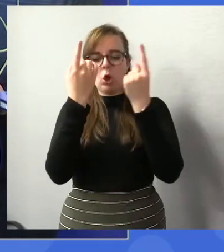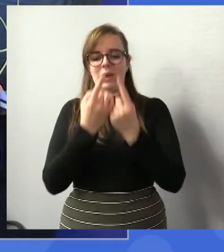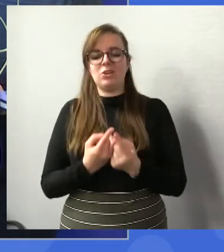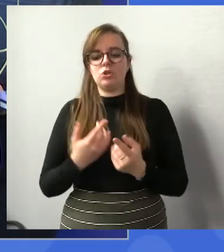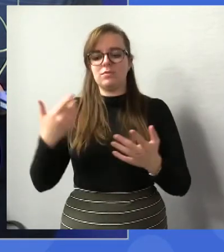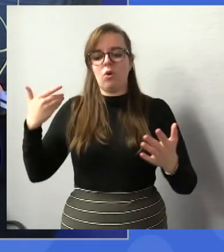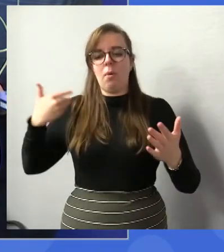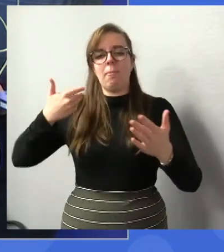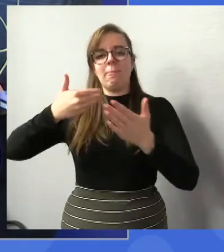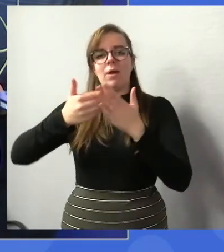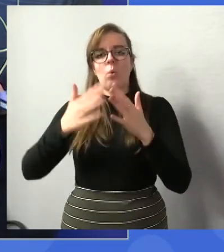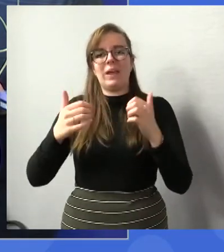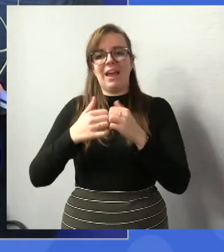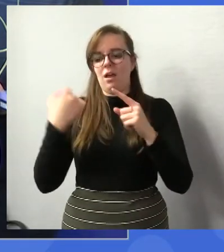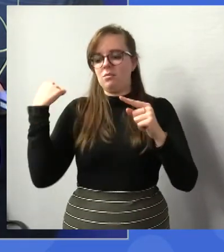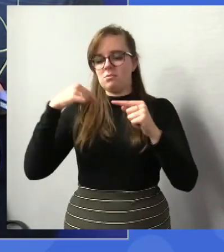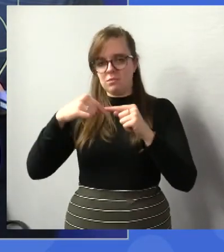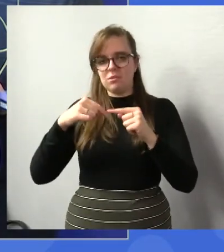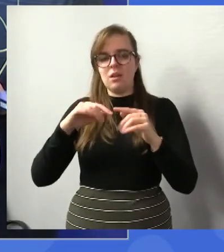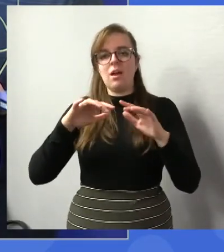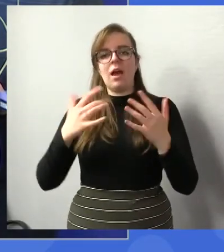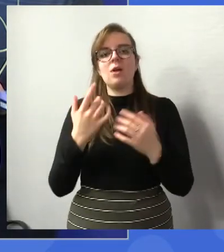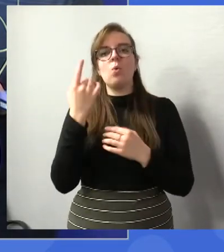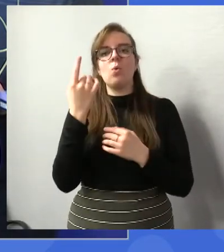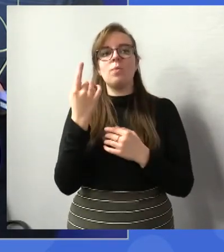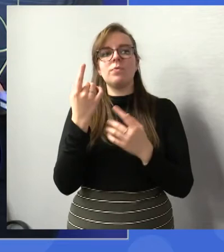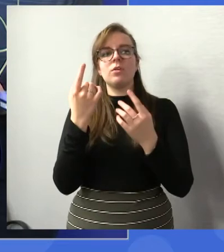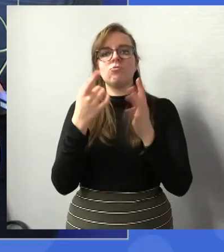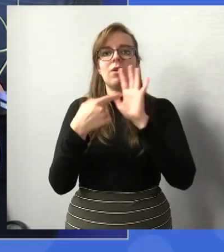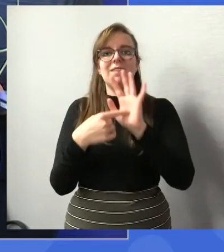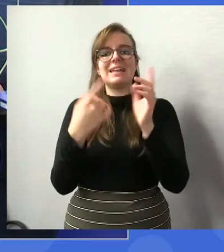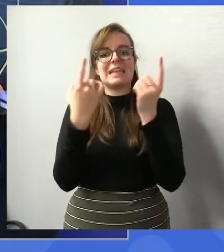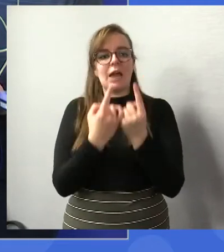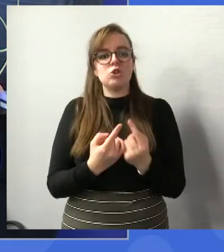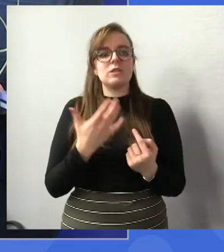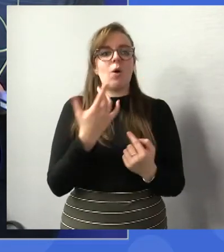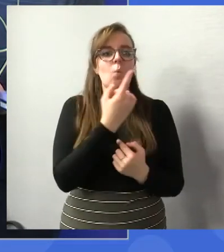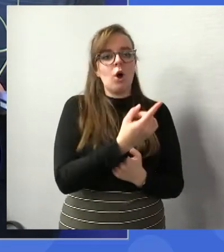reflects on issues that one or two or four assembly members feel that they